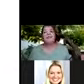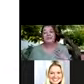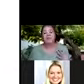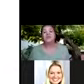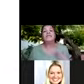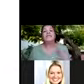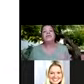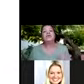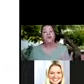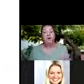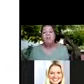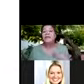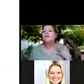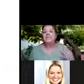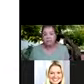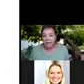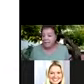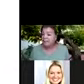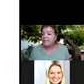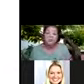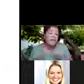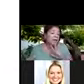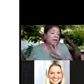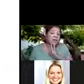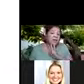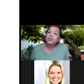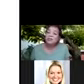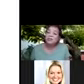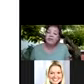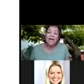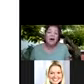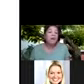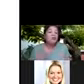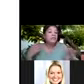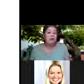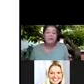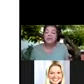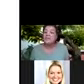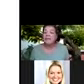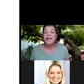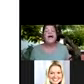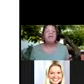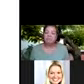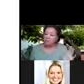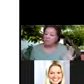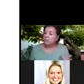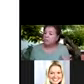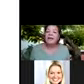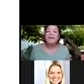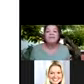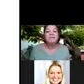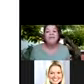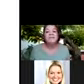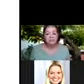Is asking that in front if that's your home and I respect. And if you say I don't want to talk to you right now, I always offer to say. We'll be back next week,